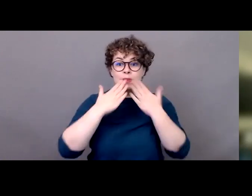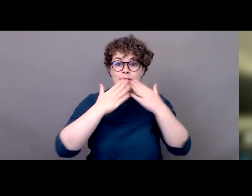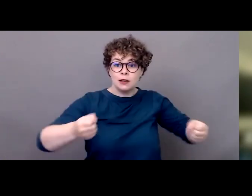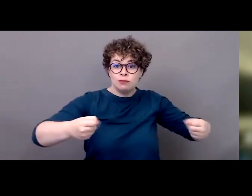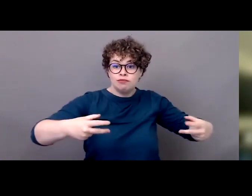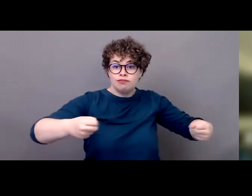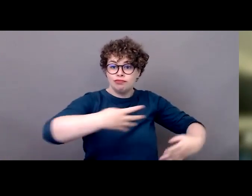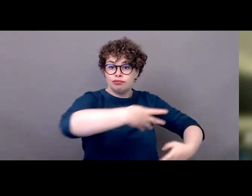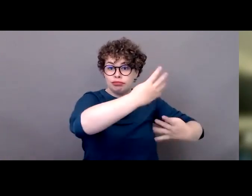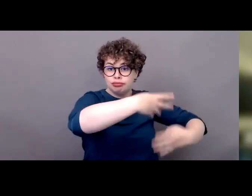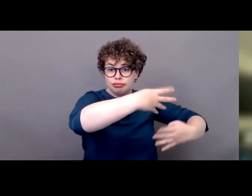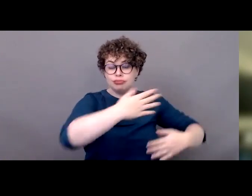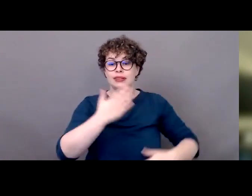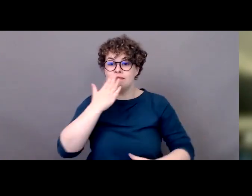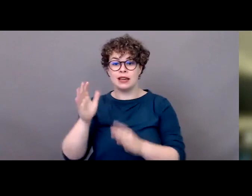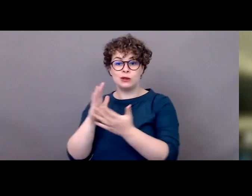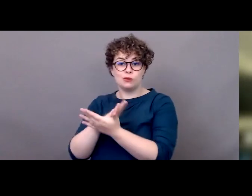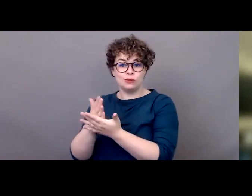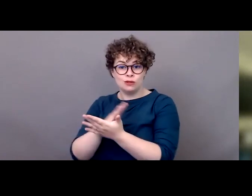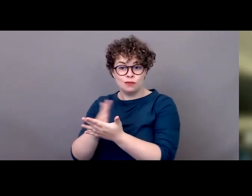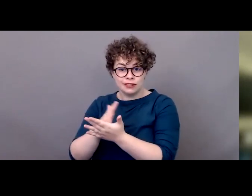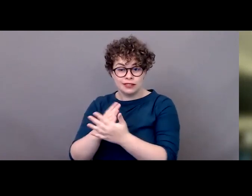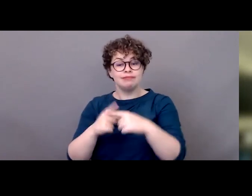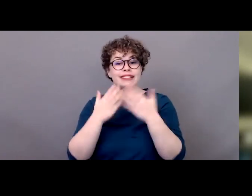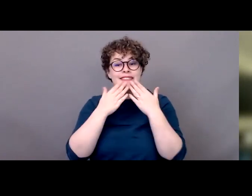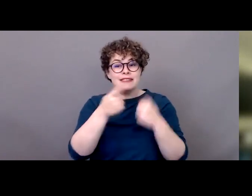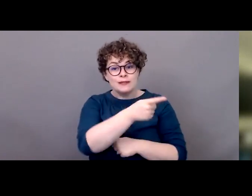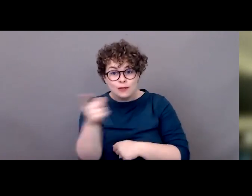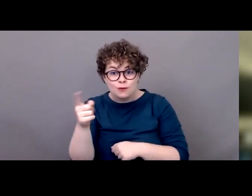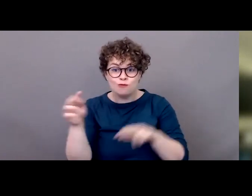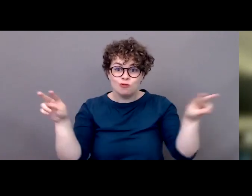and I would like to thank all of you participants for attending and for giving us some good